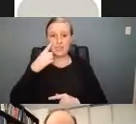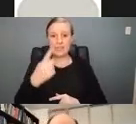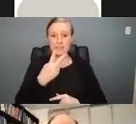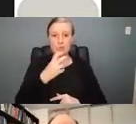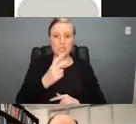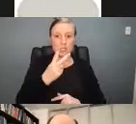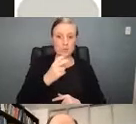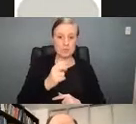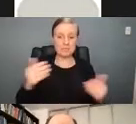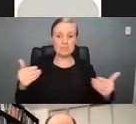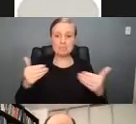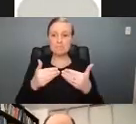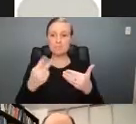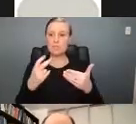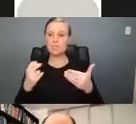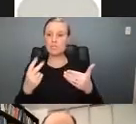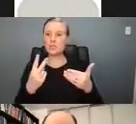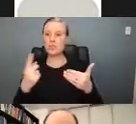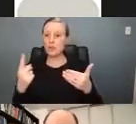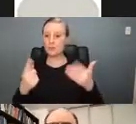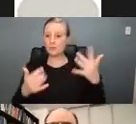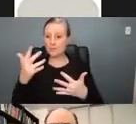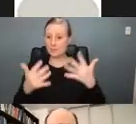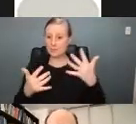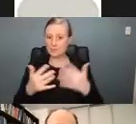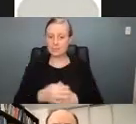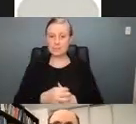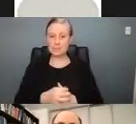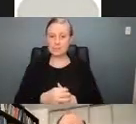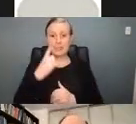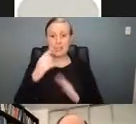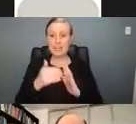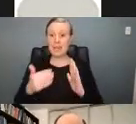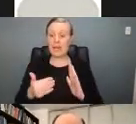What you'll notice is we now have a high score for affordability, which has come out of that